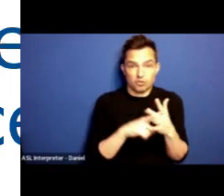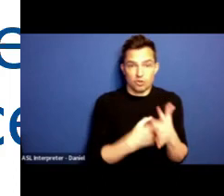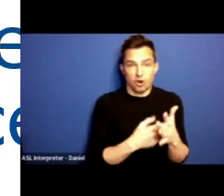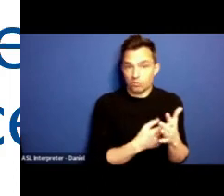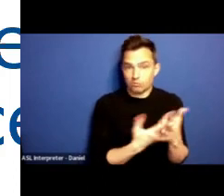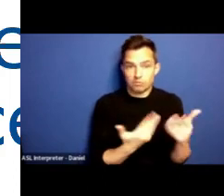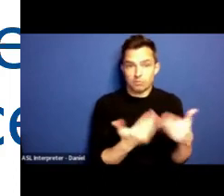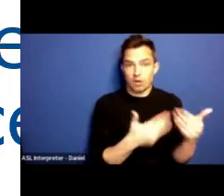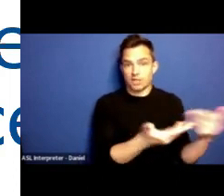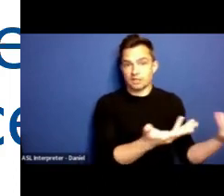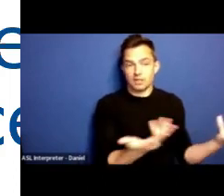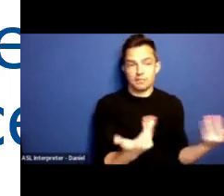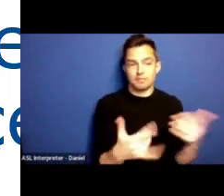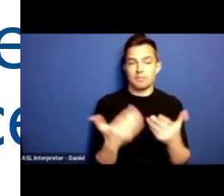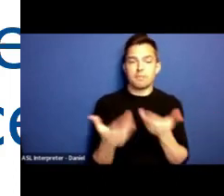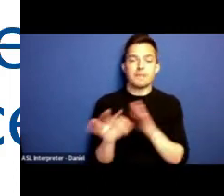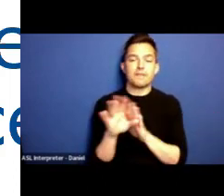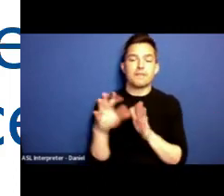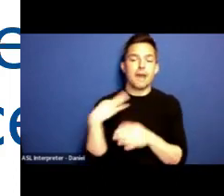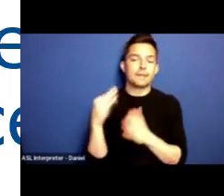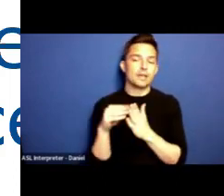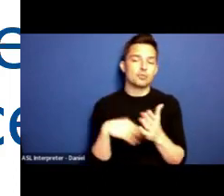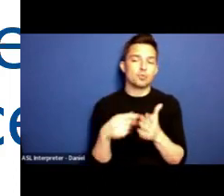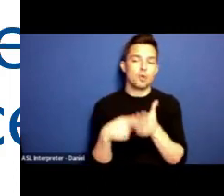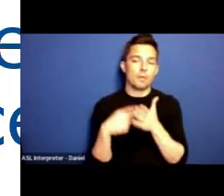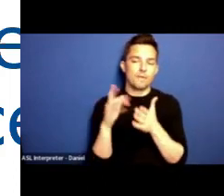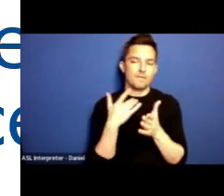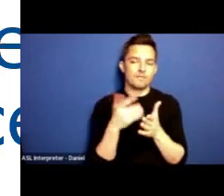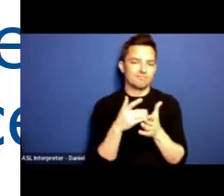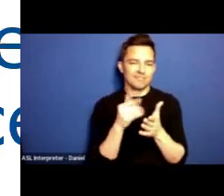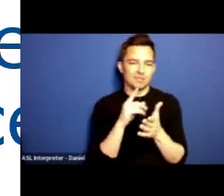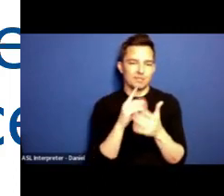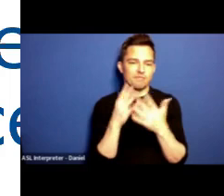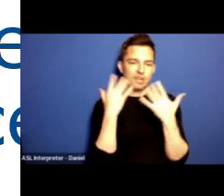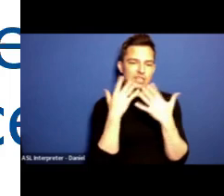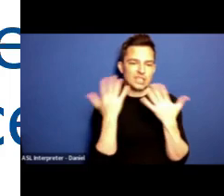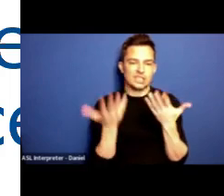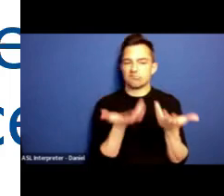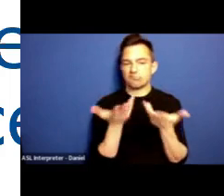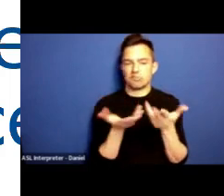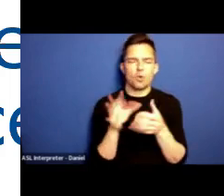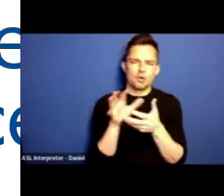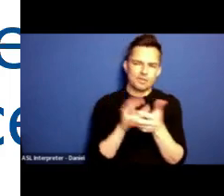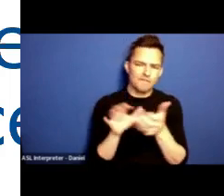find that the application requirements feel very friendly, or that they just feel confusing, or they just take too